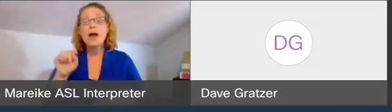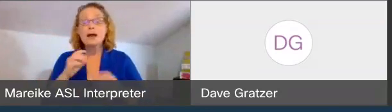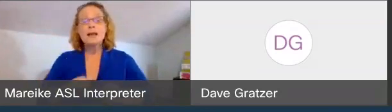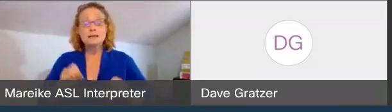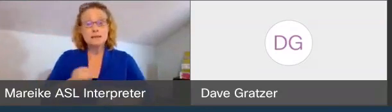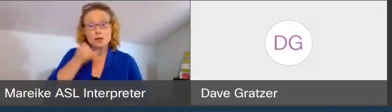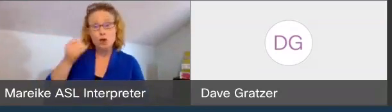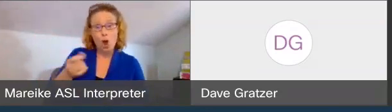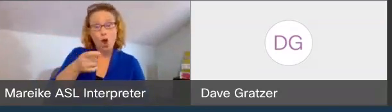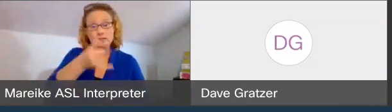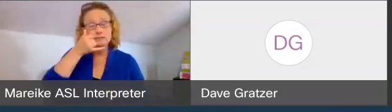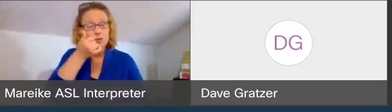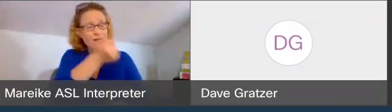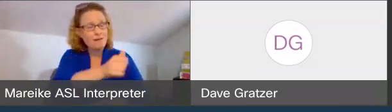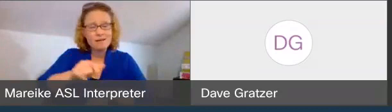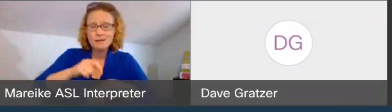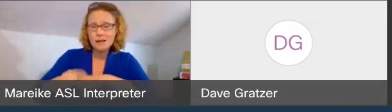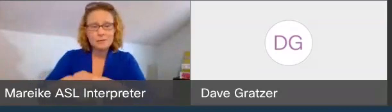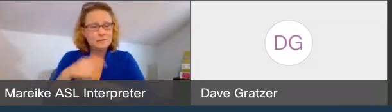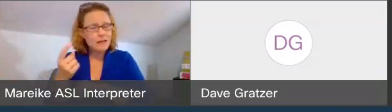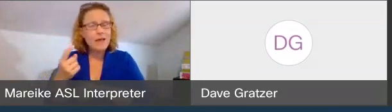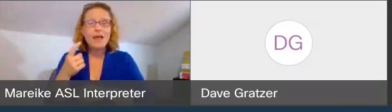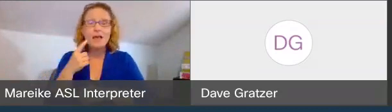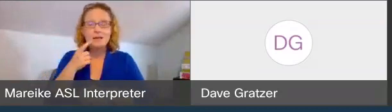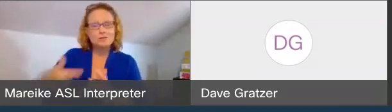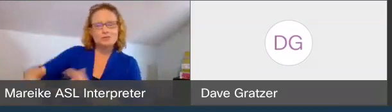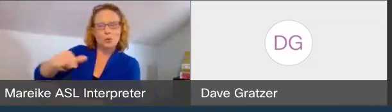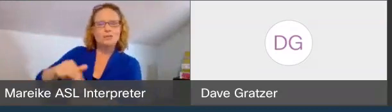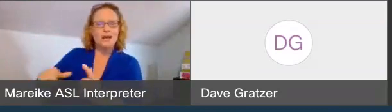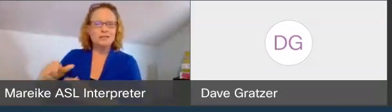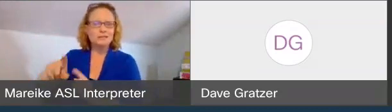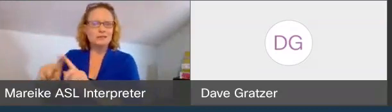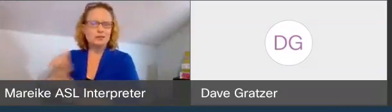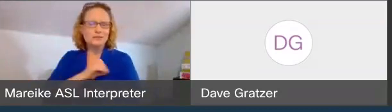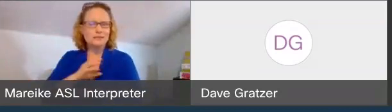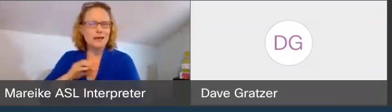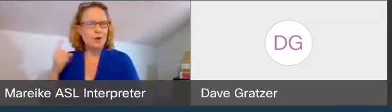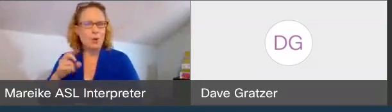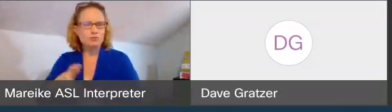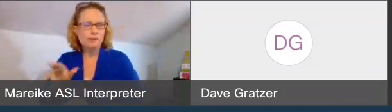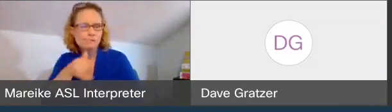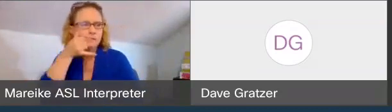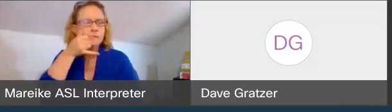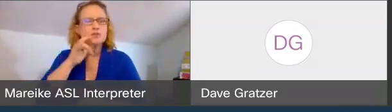anytime of day rotates amongst the staff. And we're almost always able to deescalate situations,